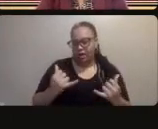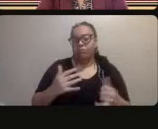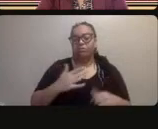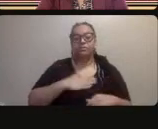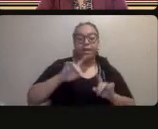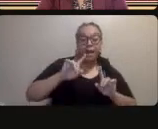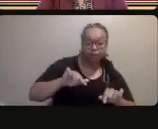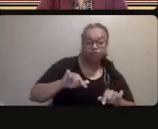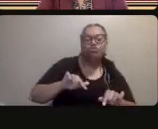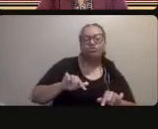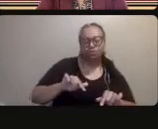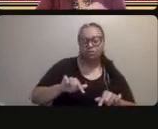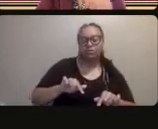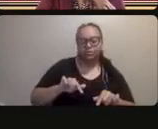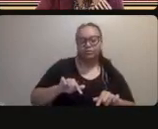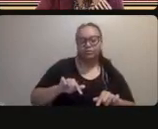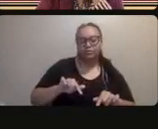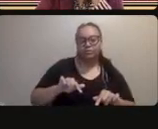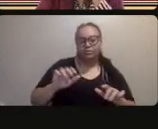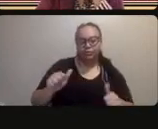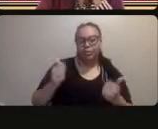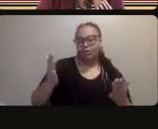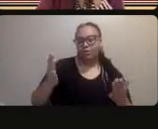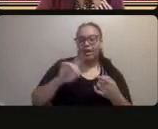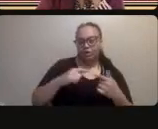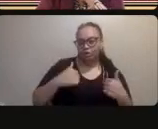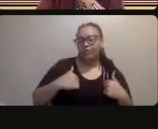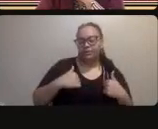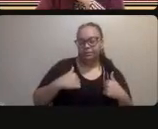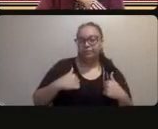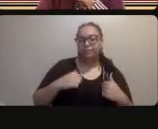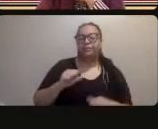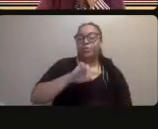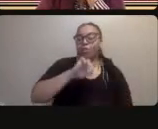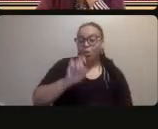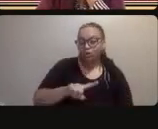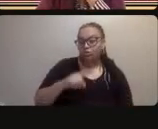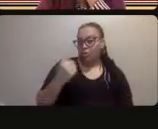IS KAISER BACON POSITION